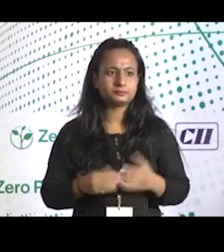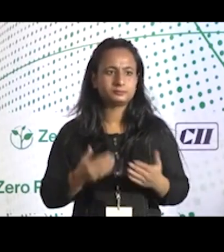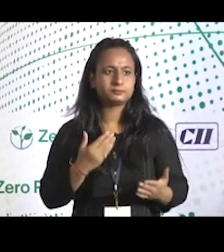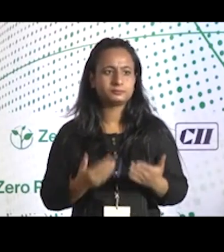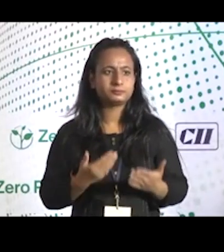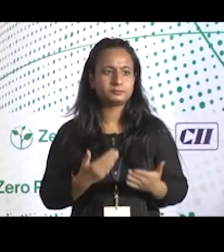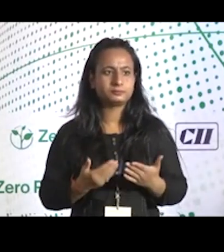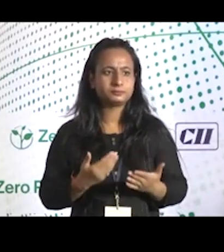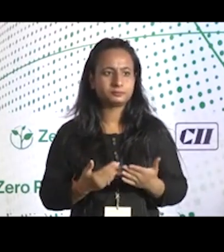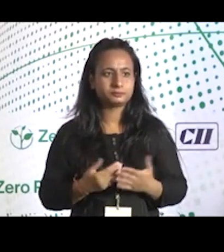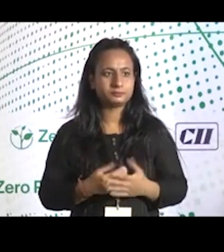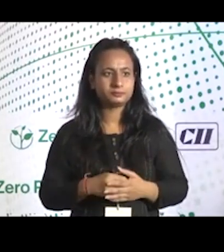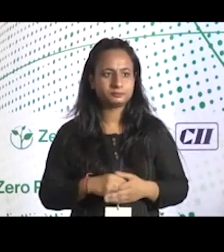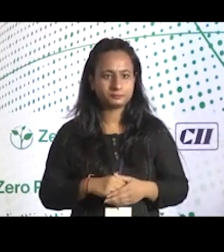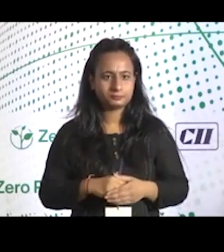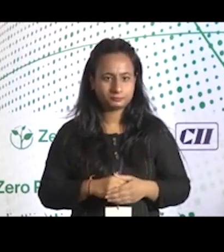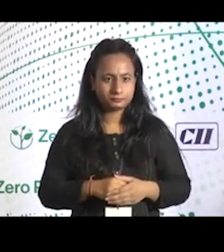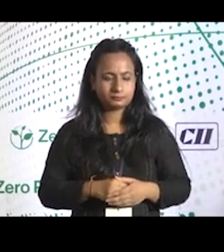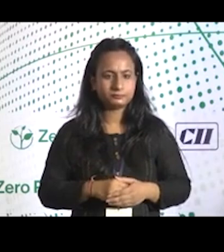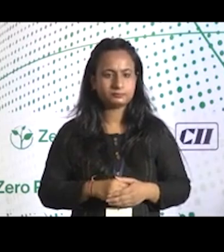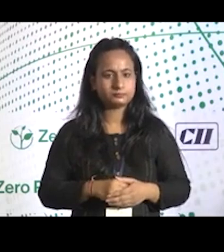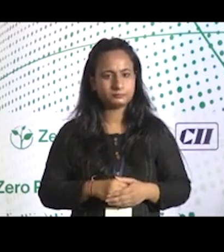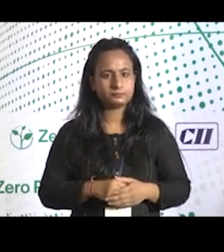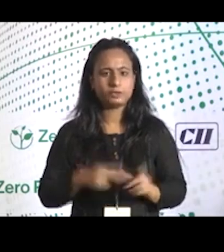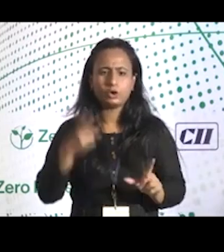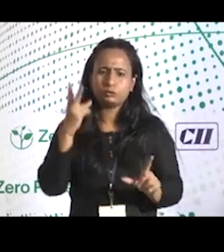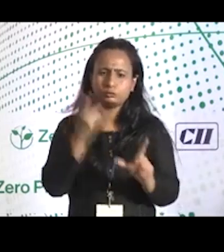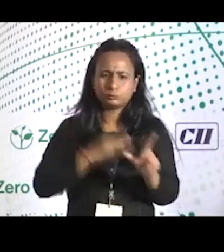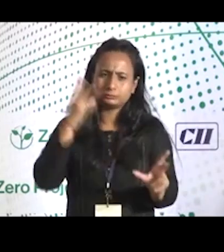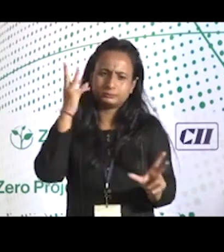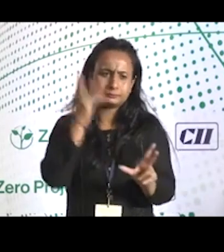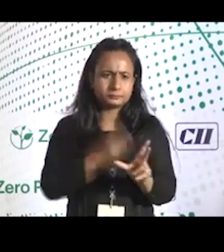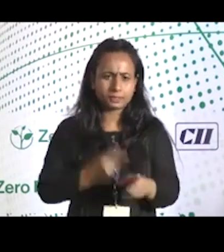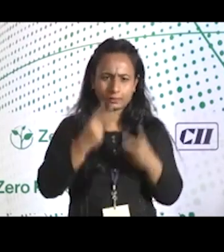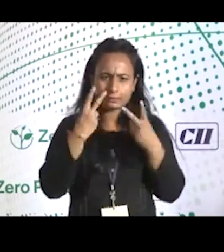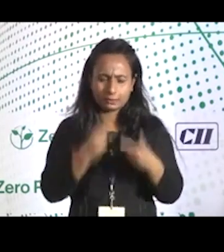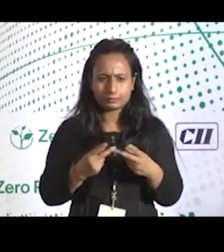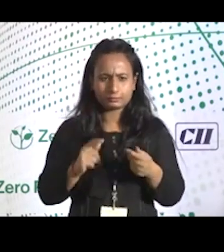I would call two years to three years, you would see some changes